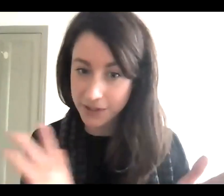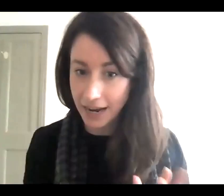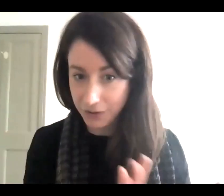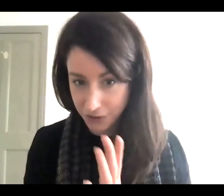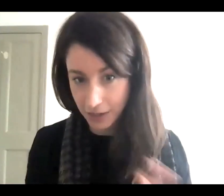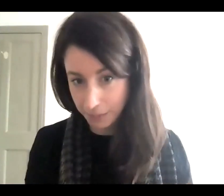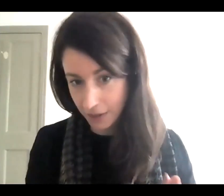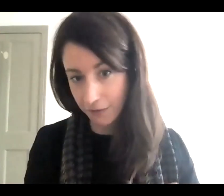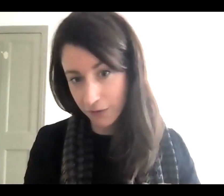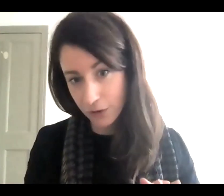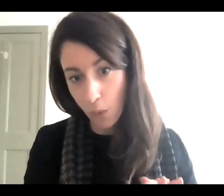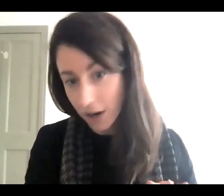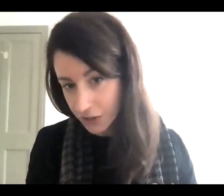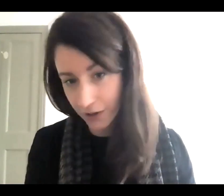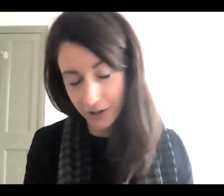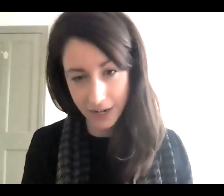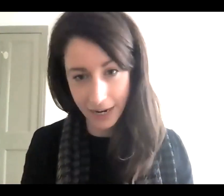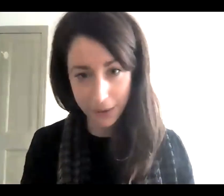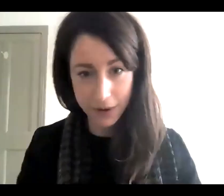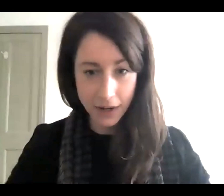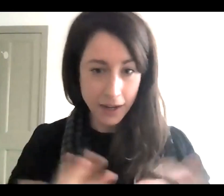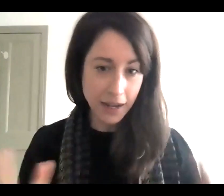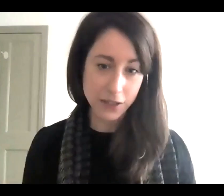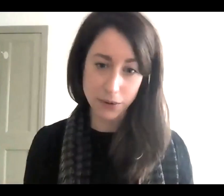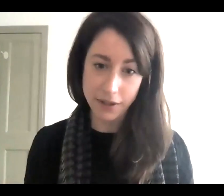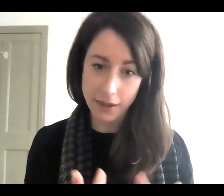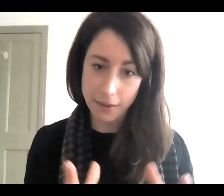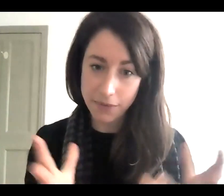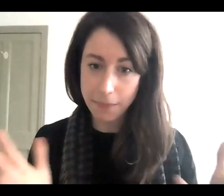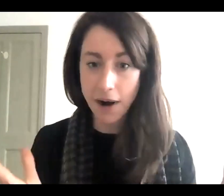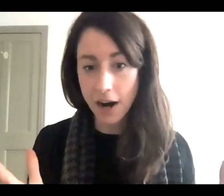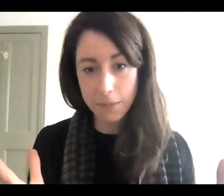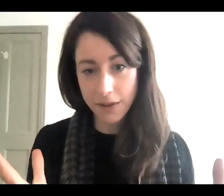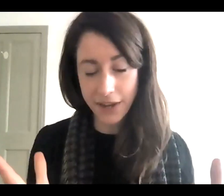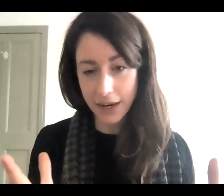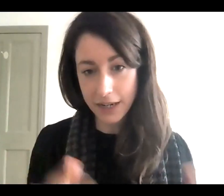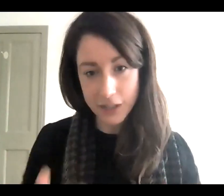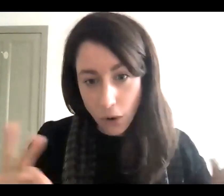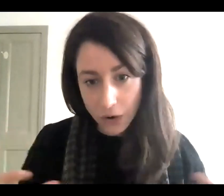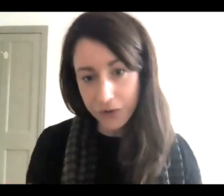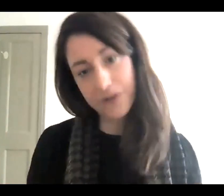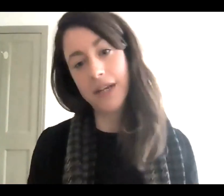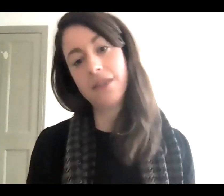Stan just keeps kind of squashing her down, and so that the marble then is underneath